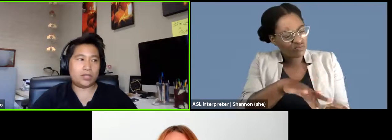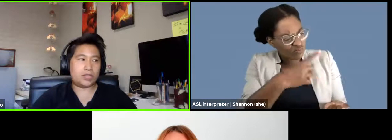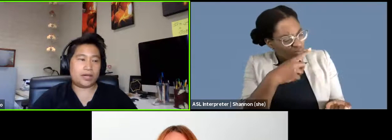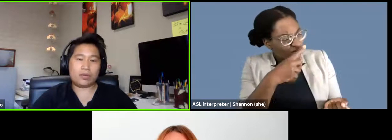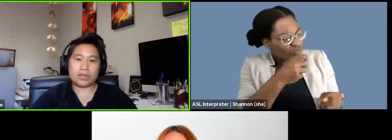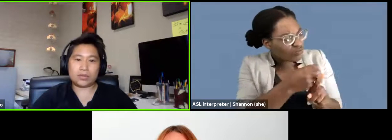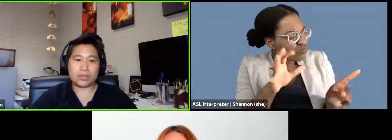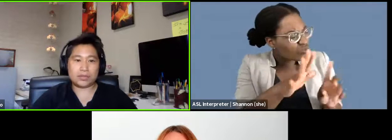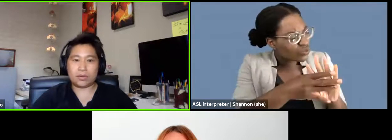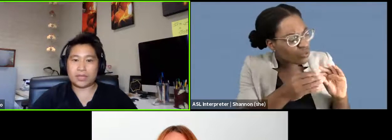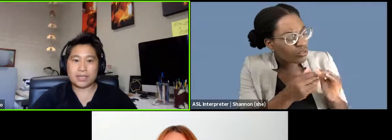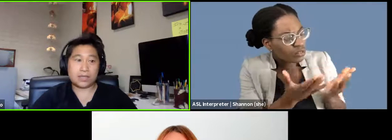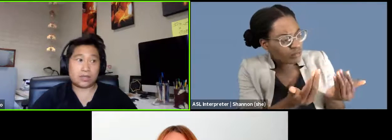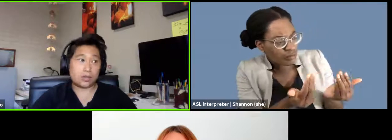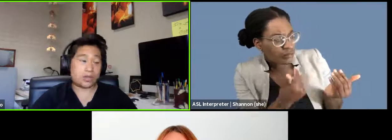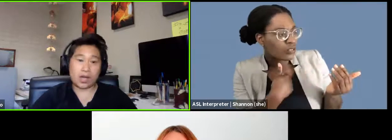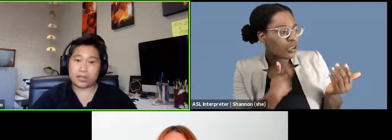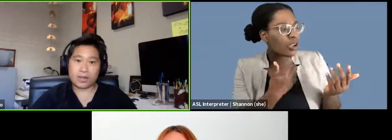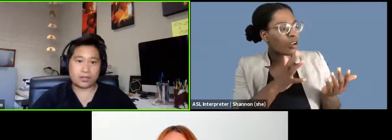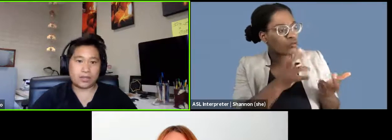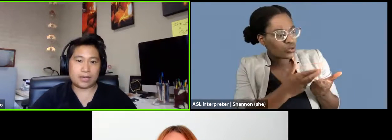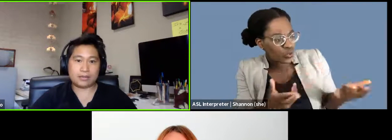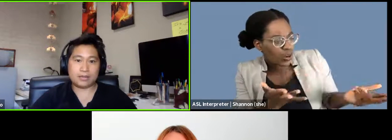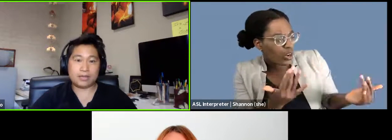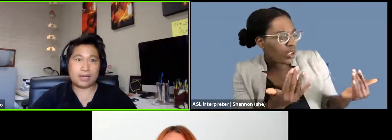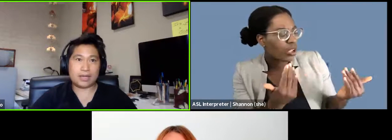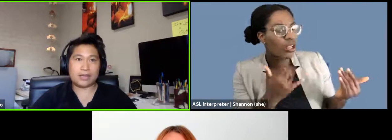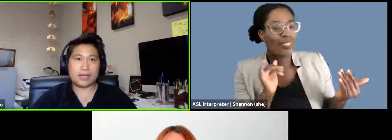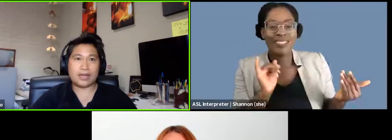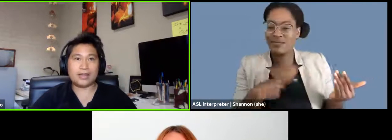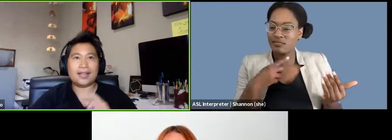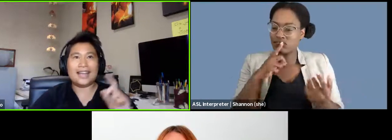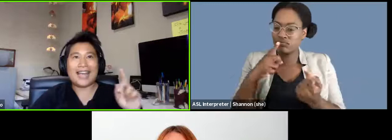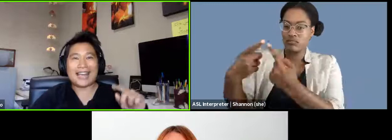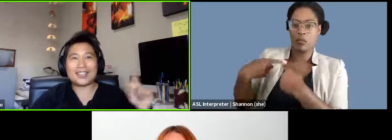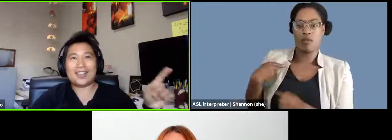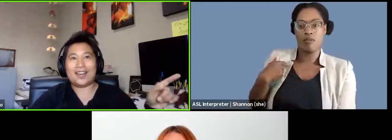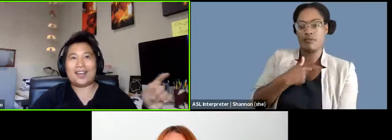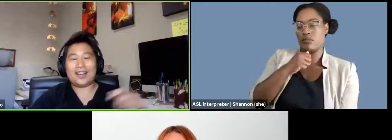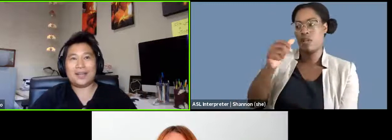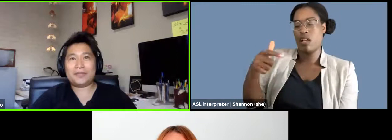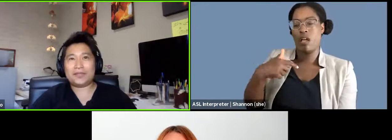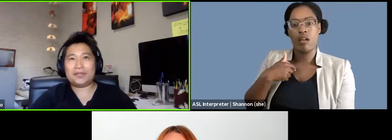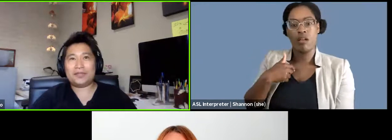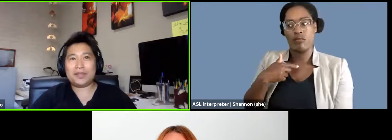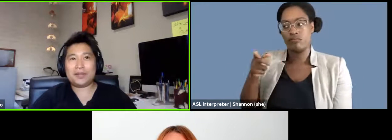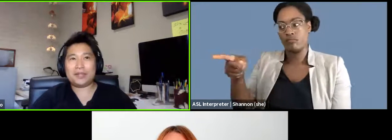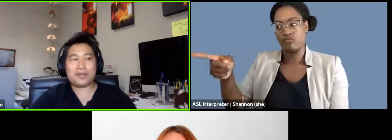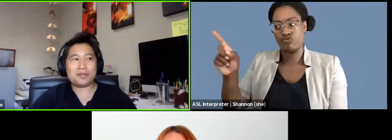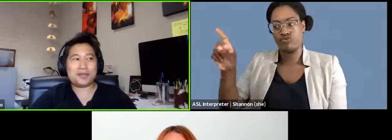They shared resources and organizations and talked about DEI training. Our VP of People